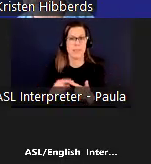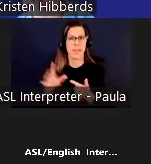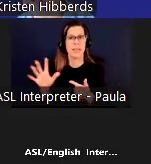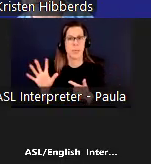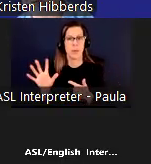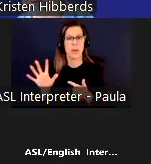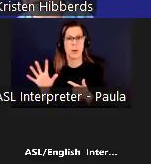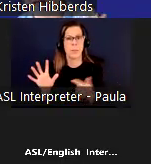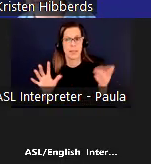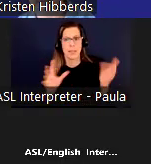too, for you to access.